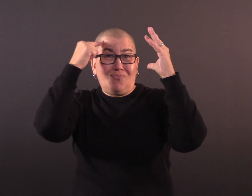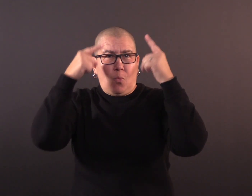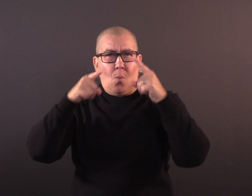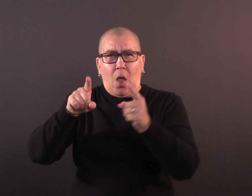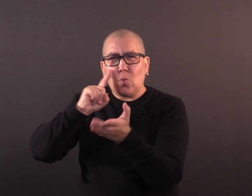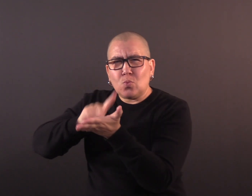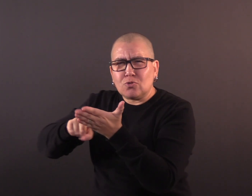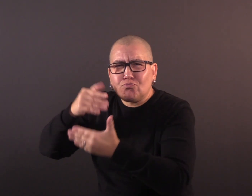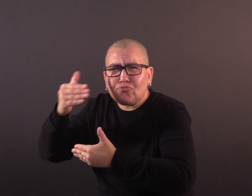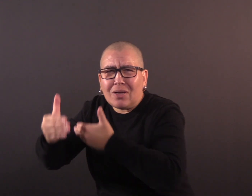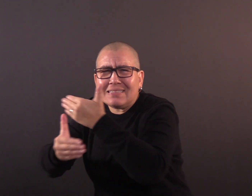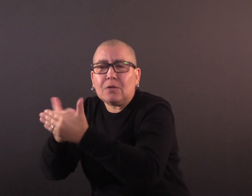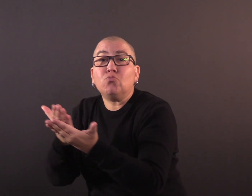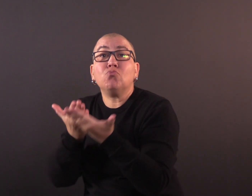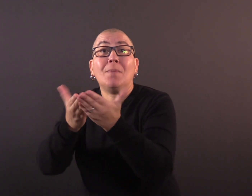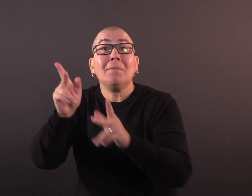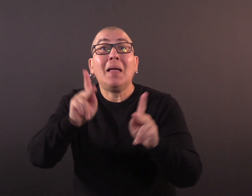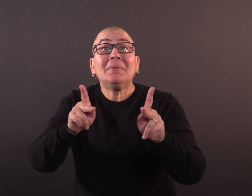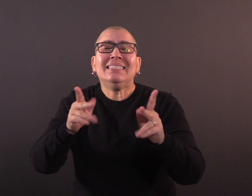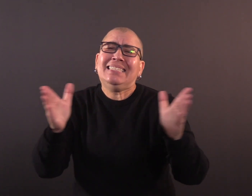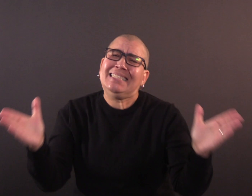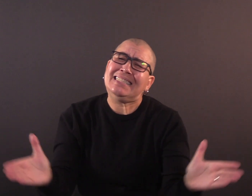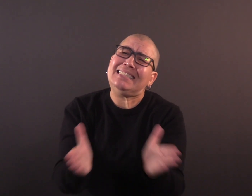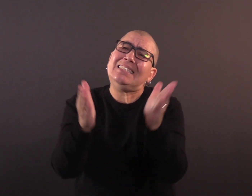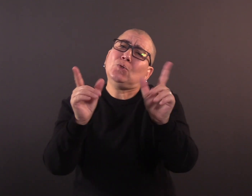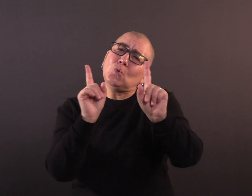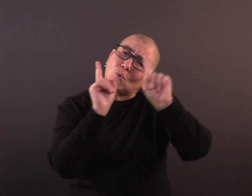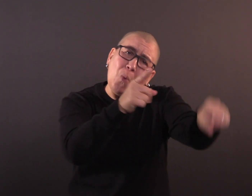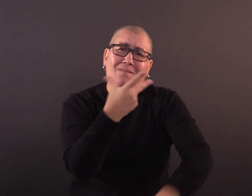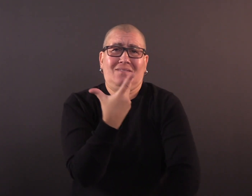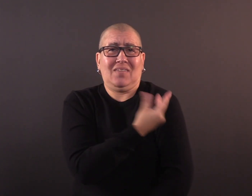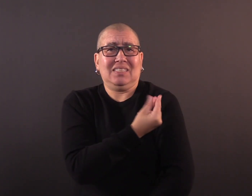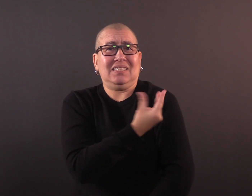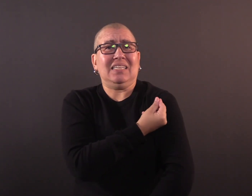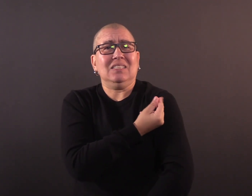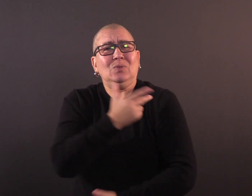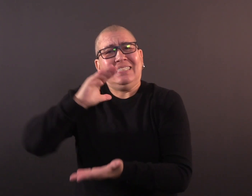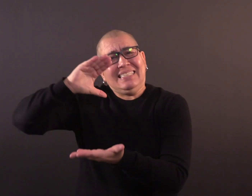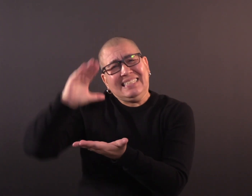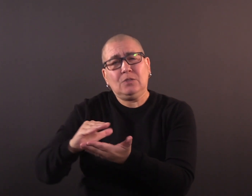and studies to test that idea are already underway. In the meantime,